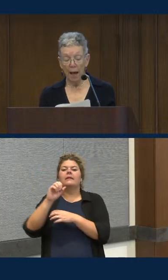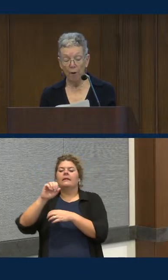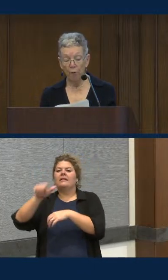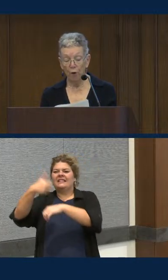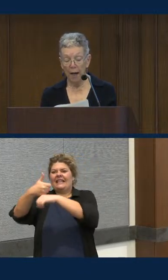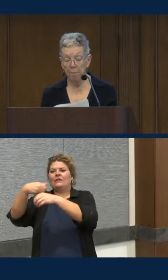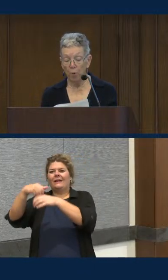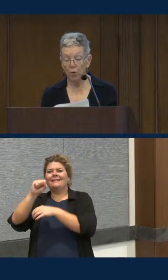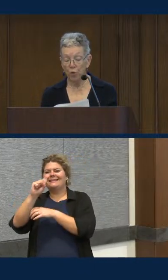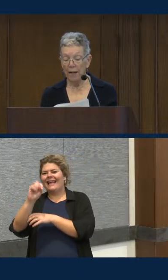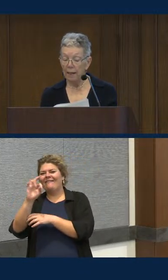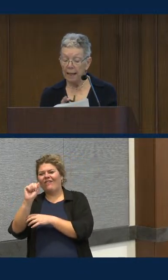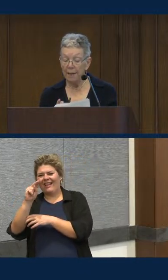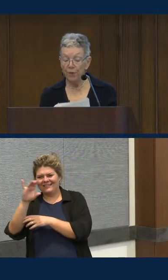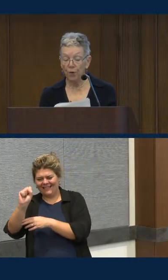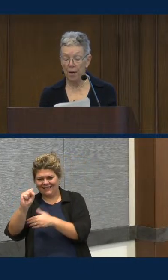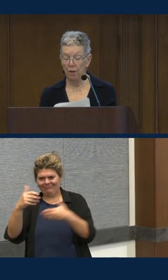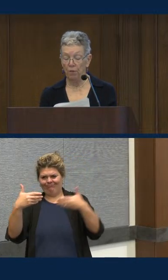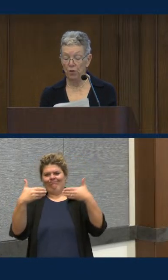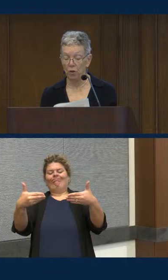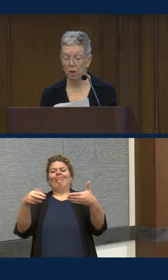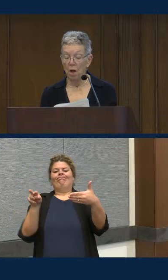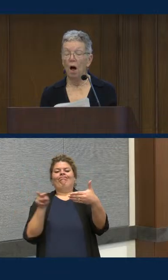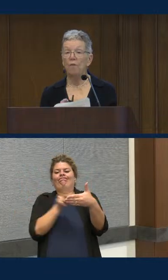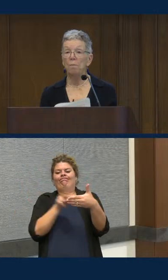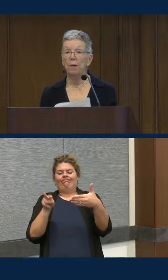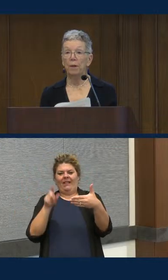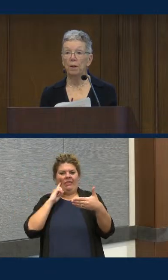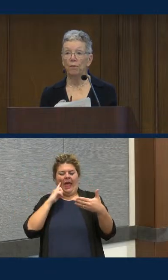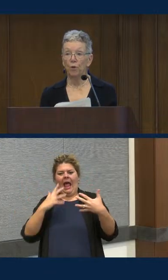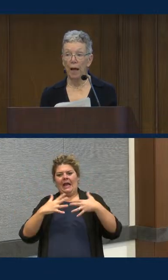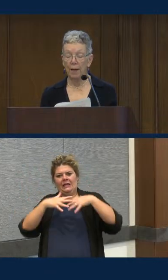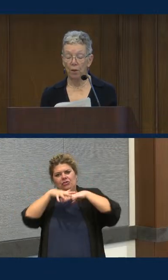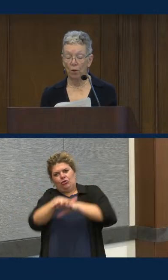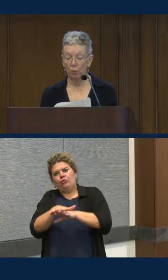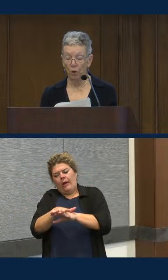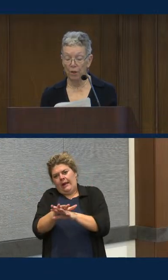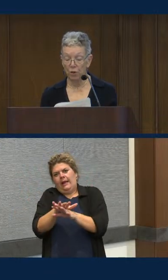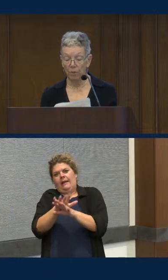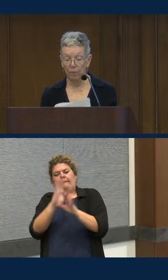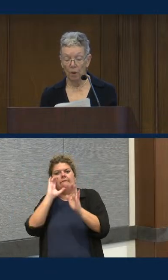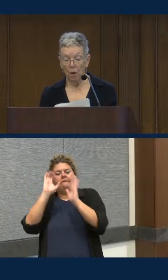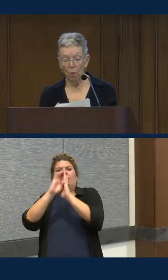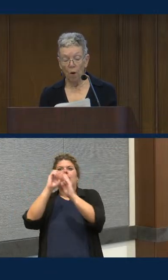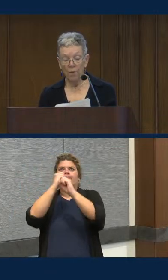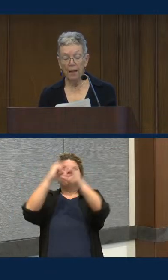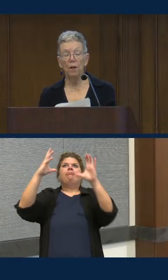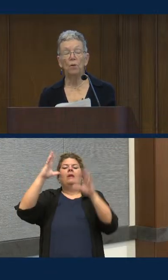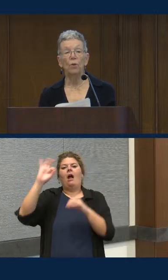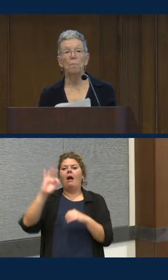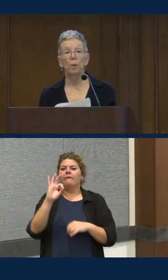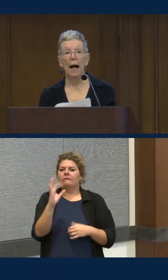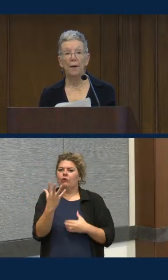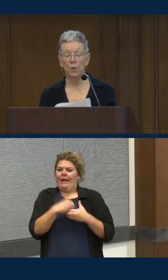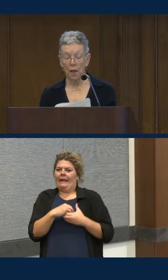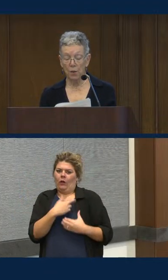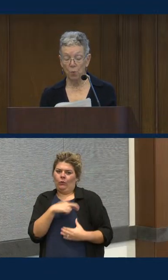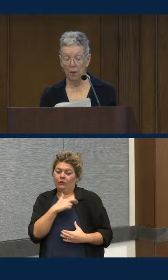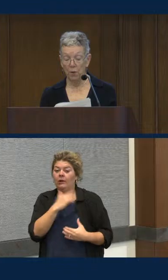integrated vision of American vernacular religion, one that included Blacks as well as